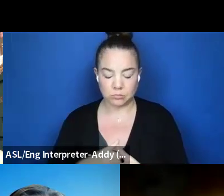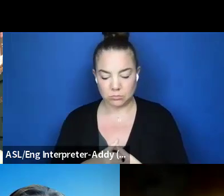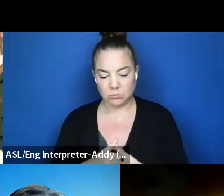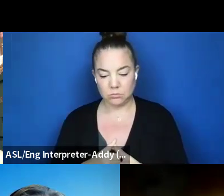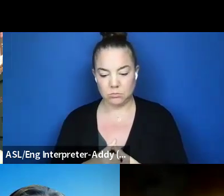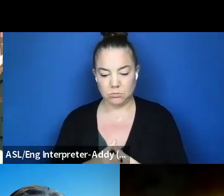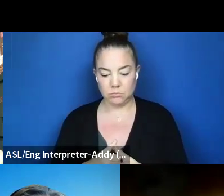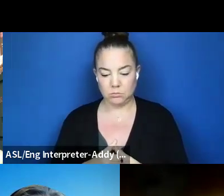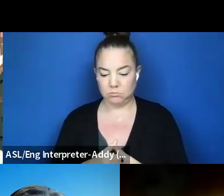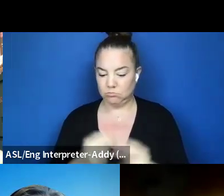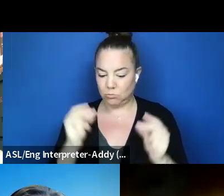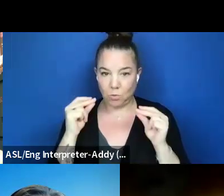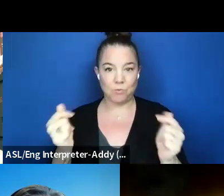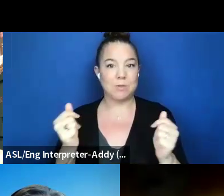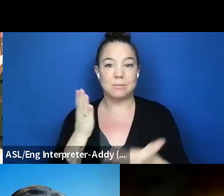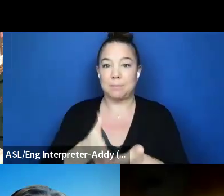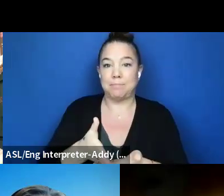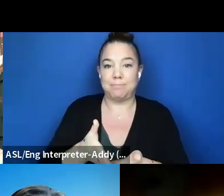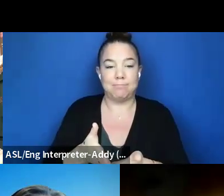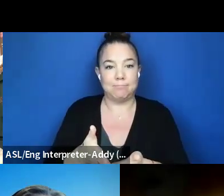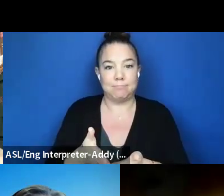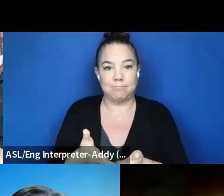Don Posh: all of a sudden they just quit because they don't have to anymore.